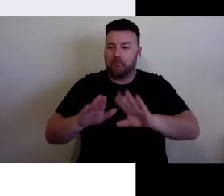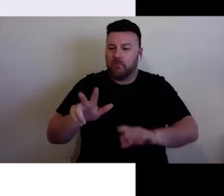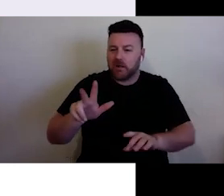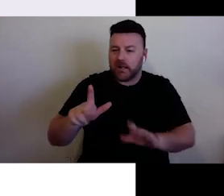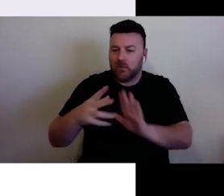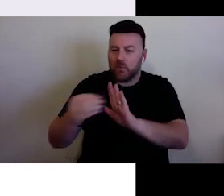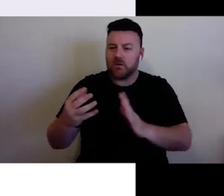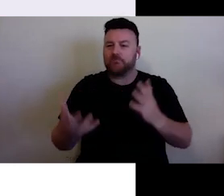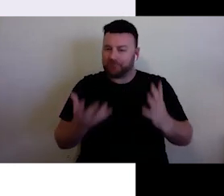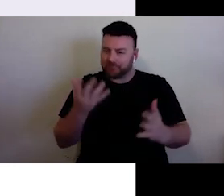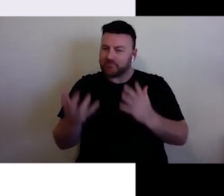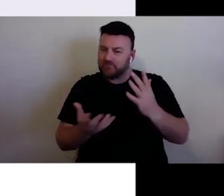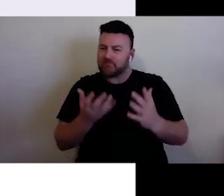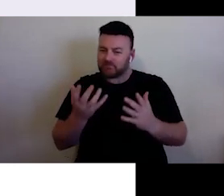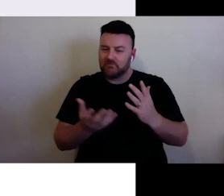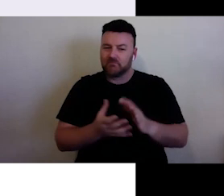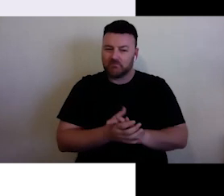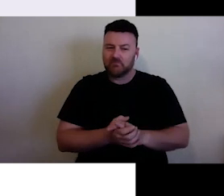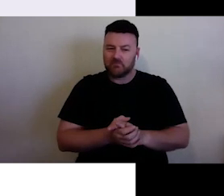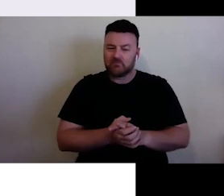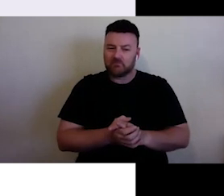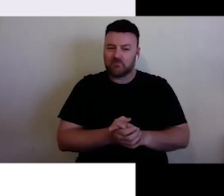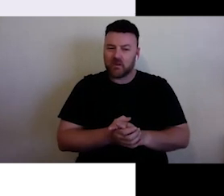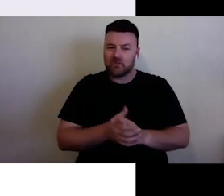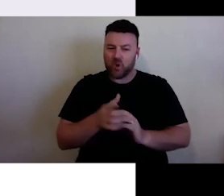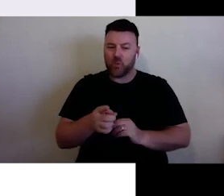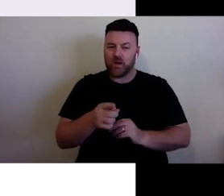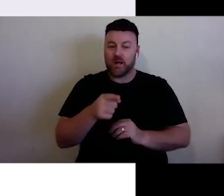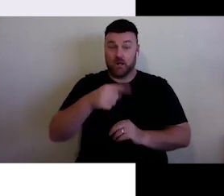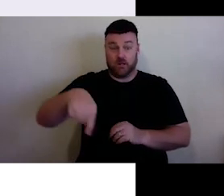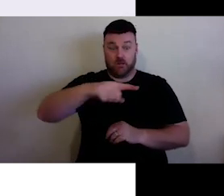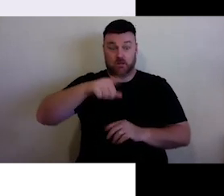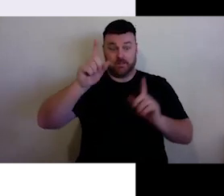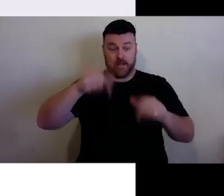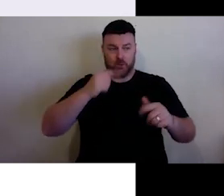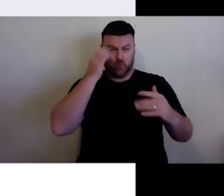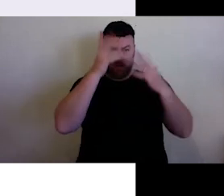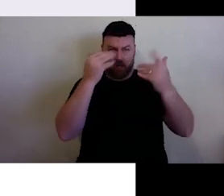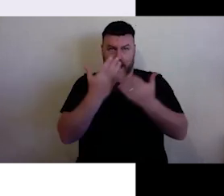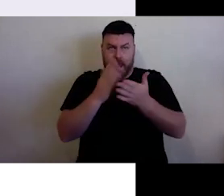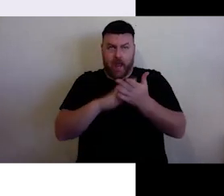that these sort of these ways of thinking about how you can stop ease